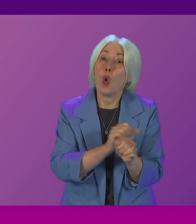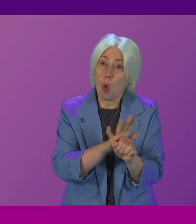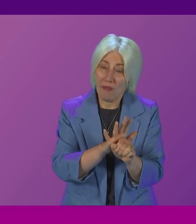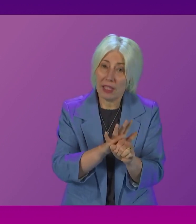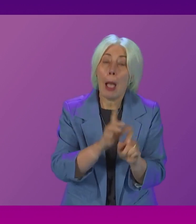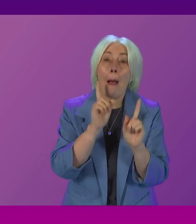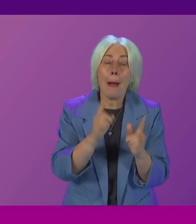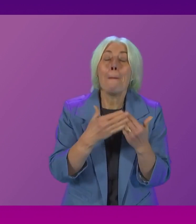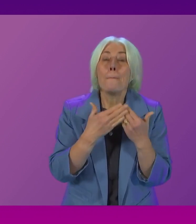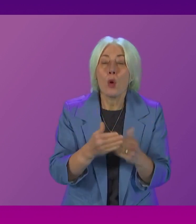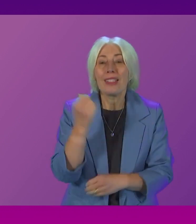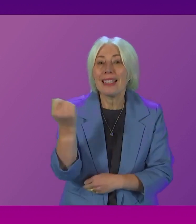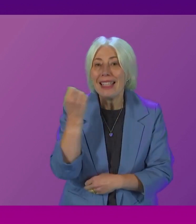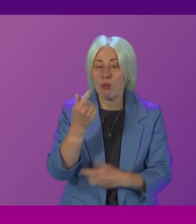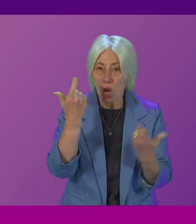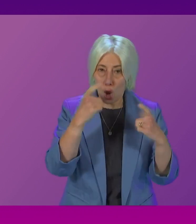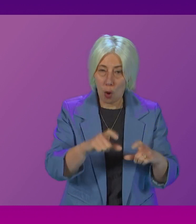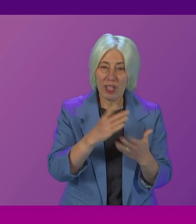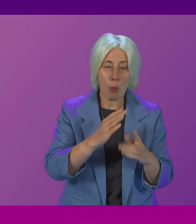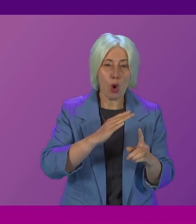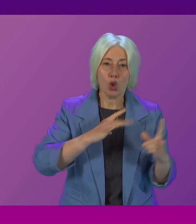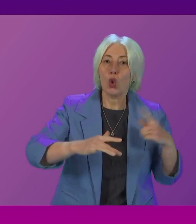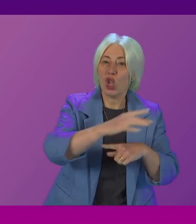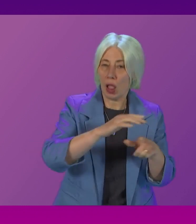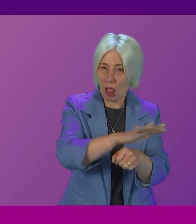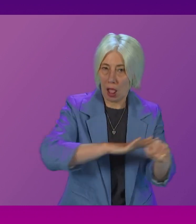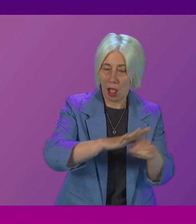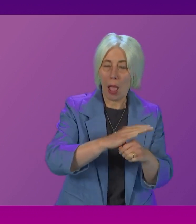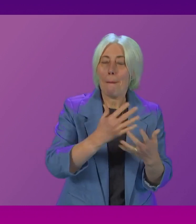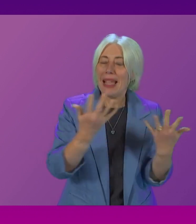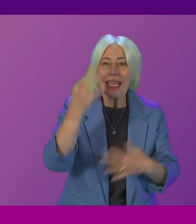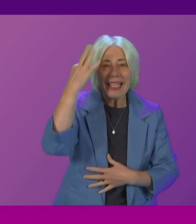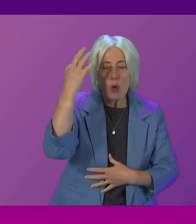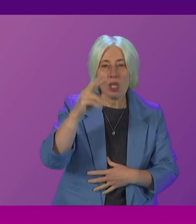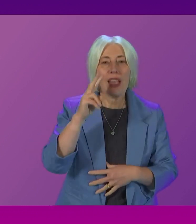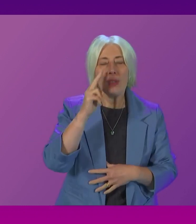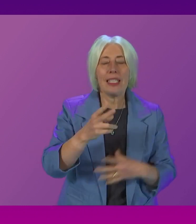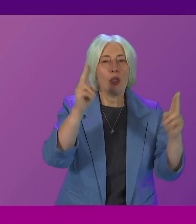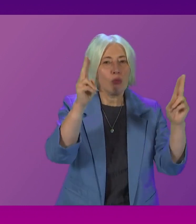though, that most temporary accommodation is in the social sector and, as I said, many local authorities are now seeing a reduction in that.